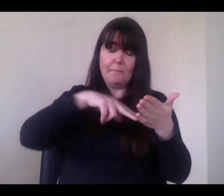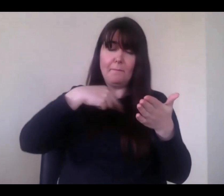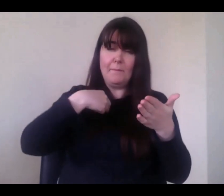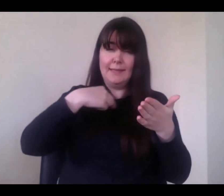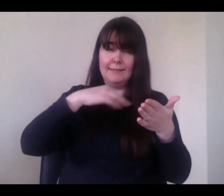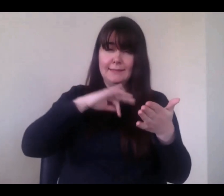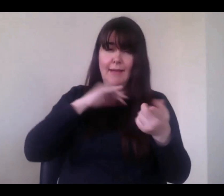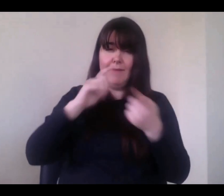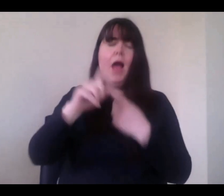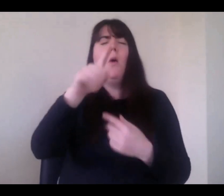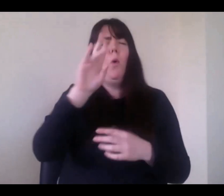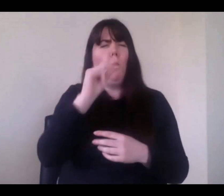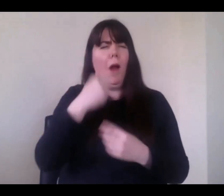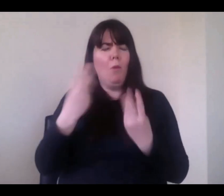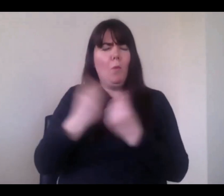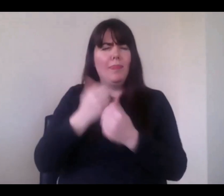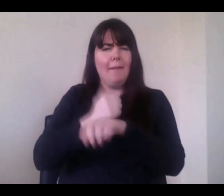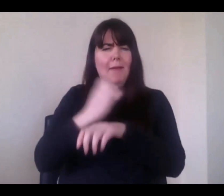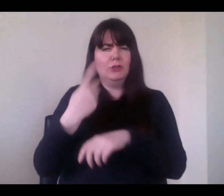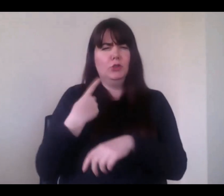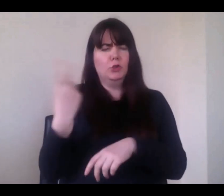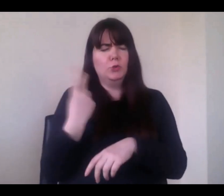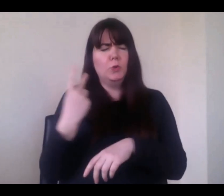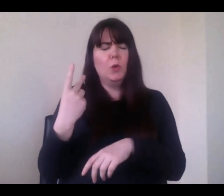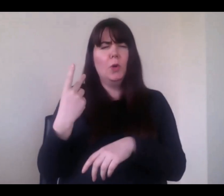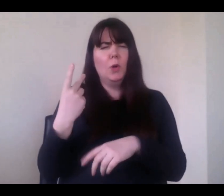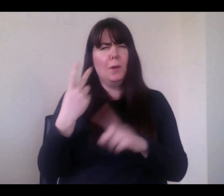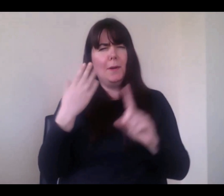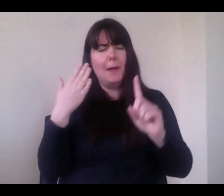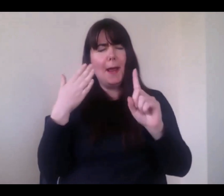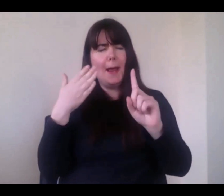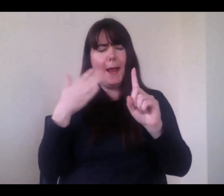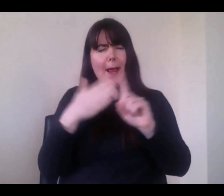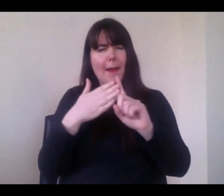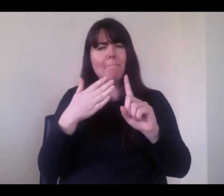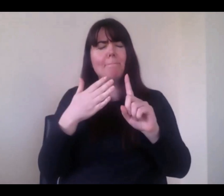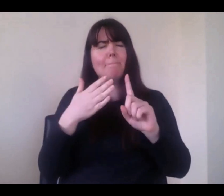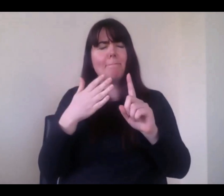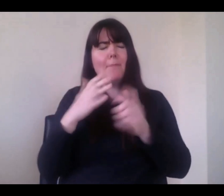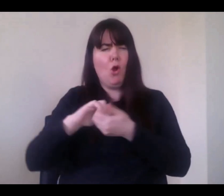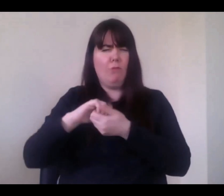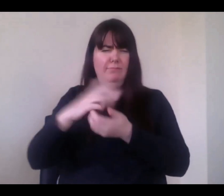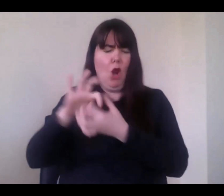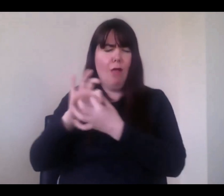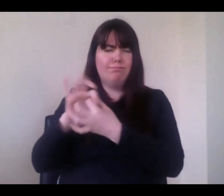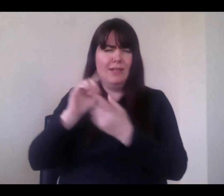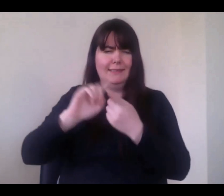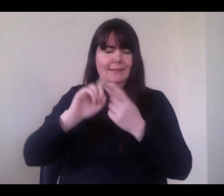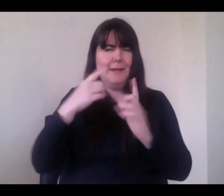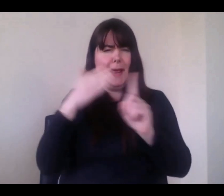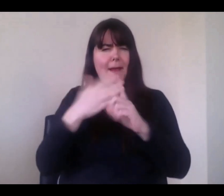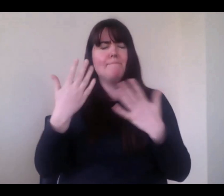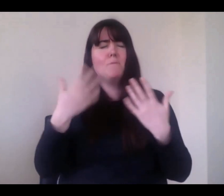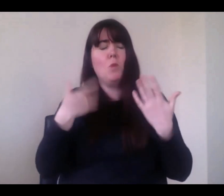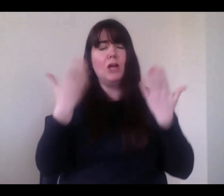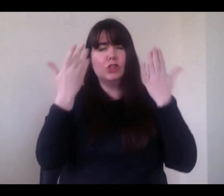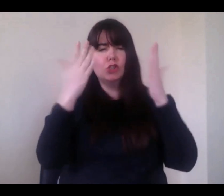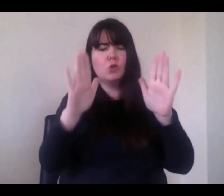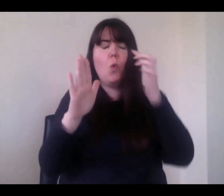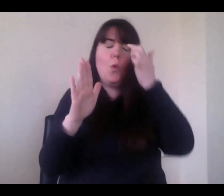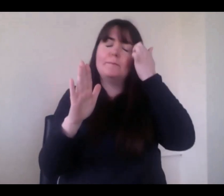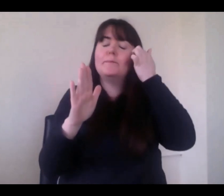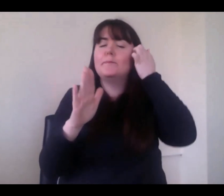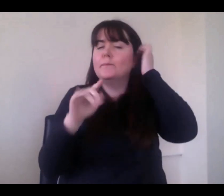Daughter' really, well, I began working with Amanda really because our collaboration,